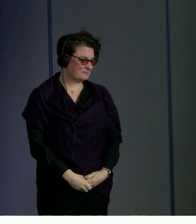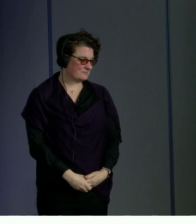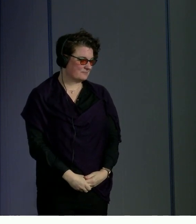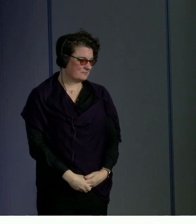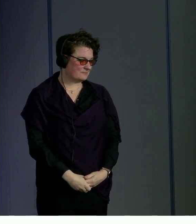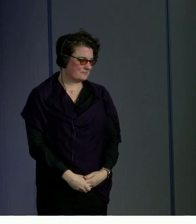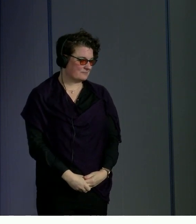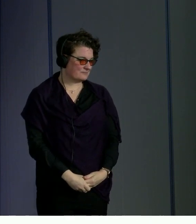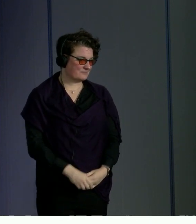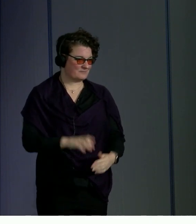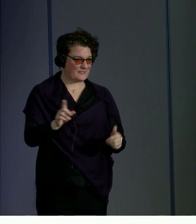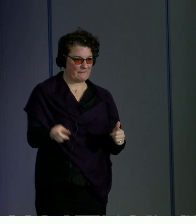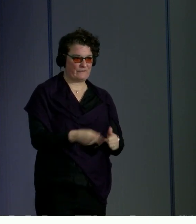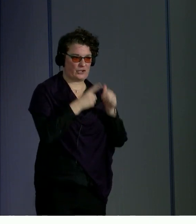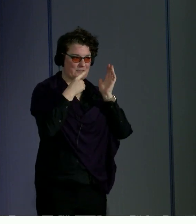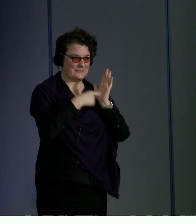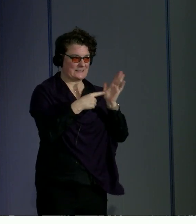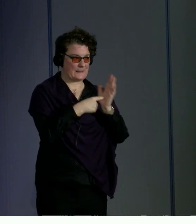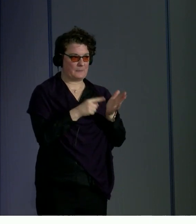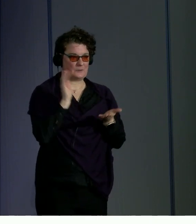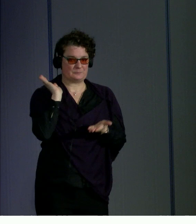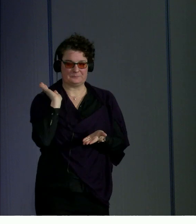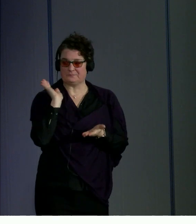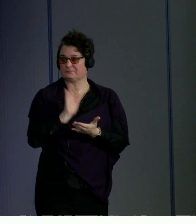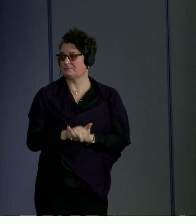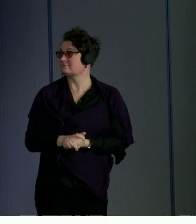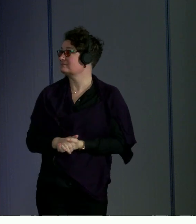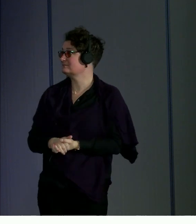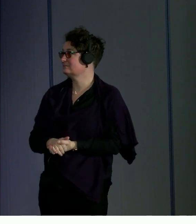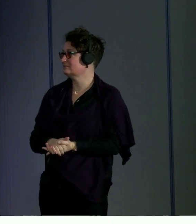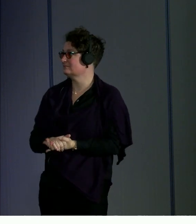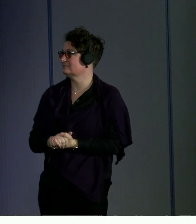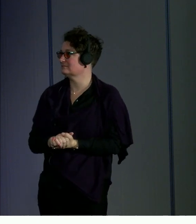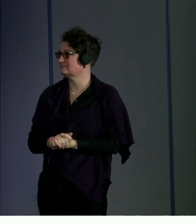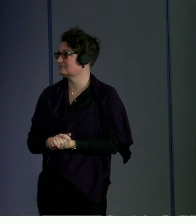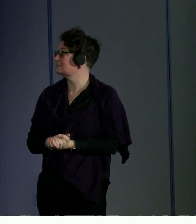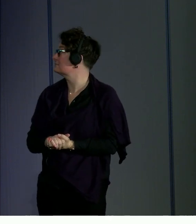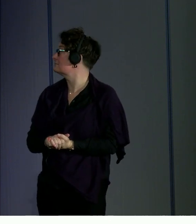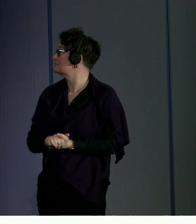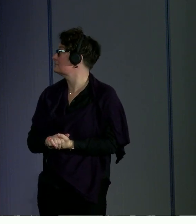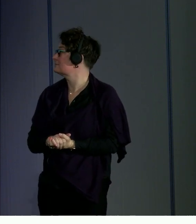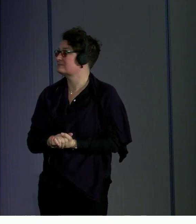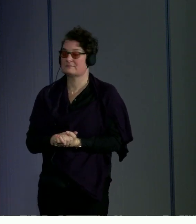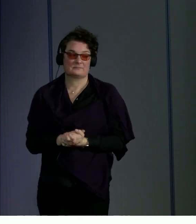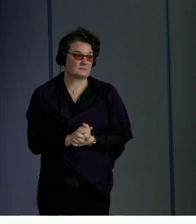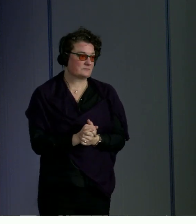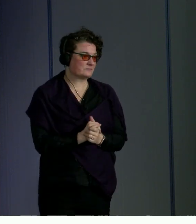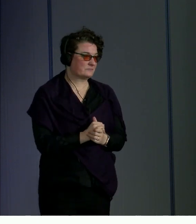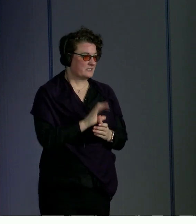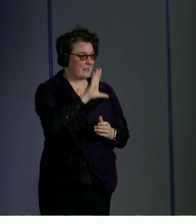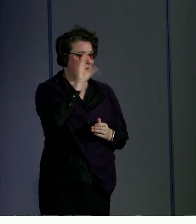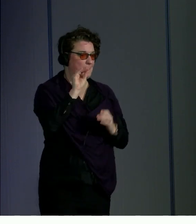So here's our first one. Company X is committed to making our offerings accessible to people with